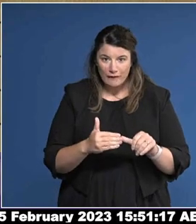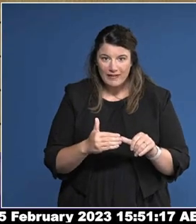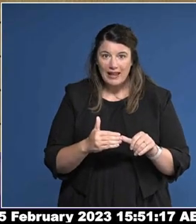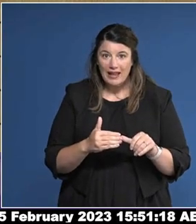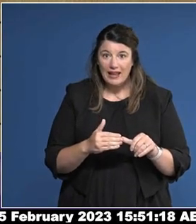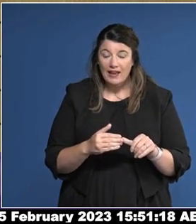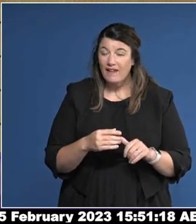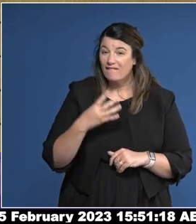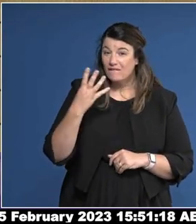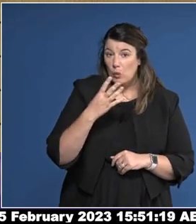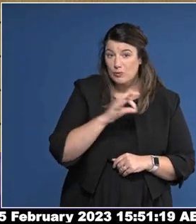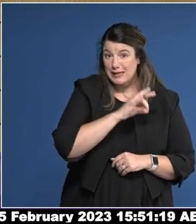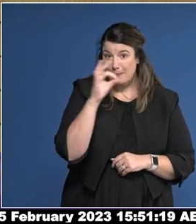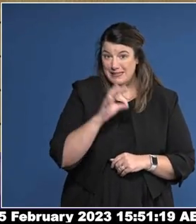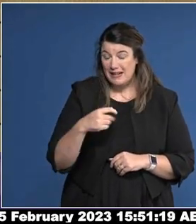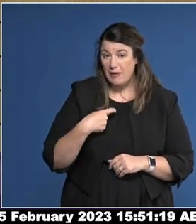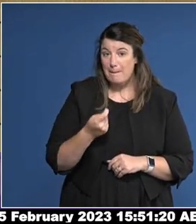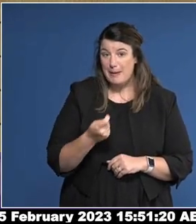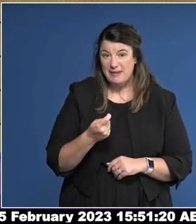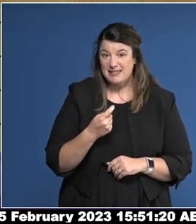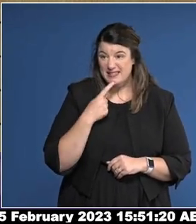cent of our members said that there was sufficient advocacy available.